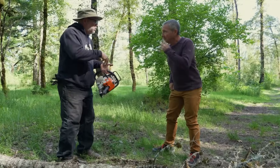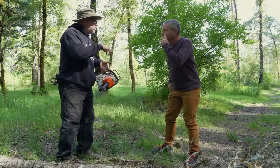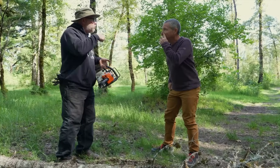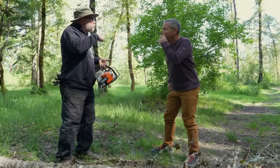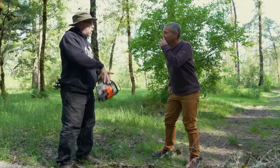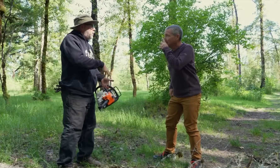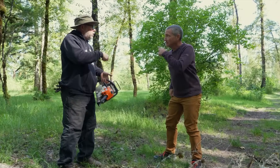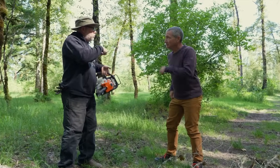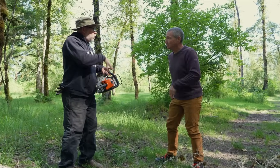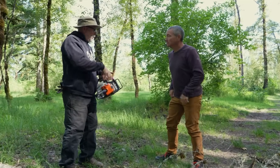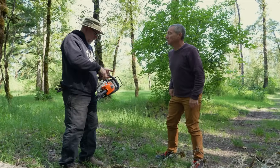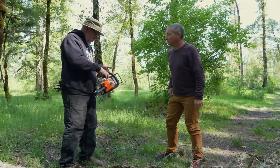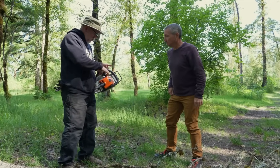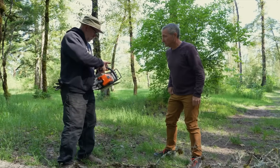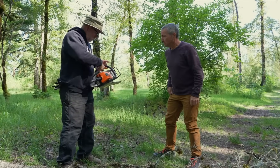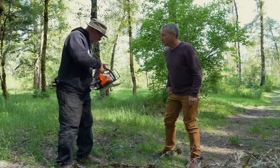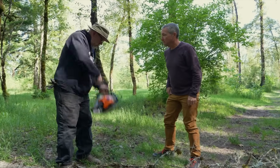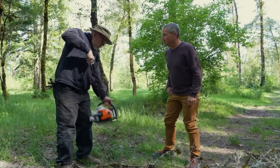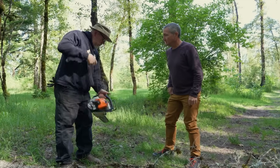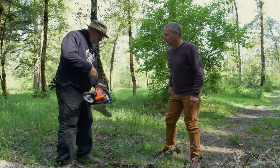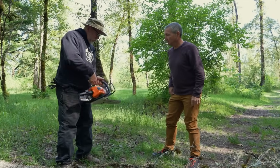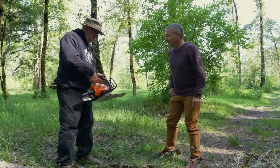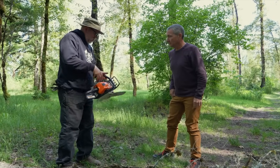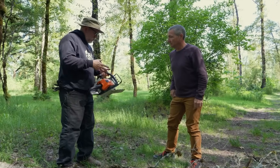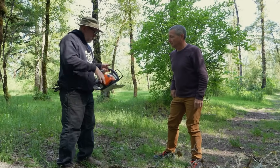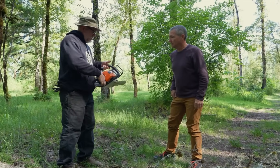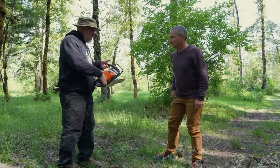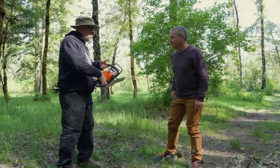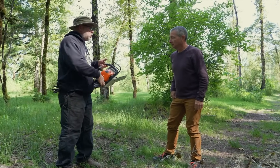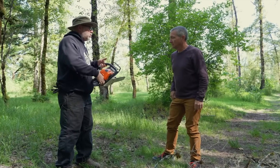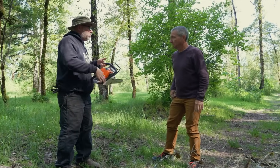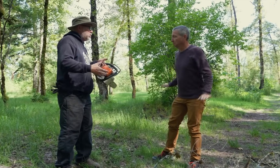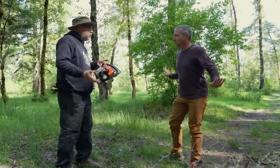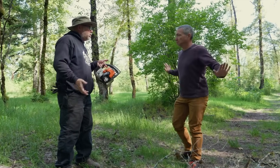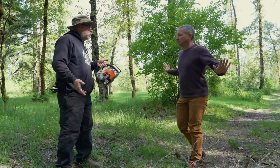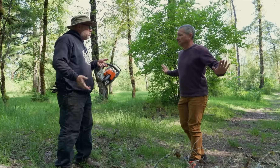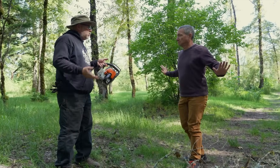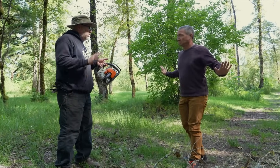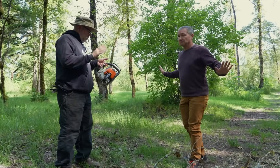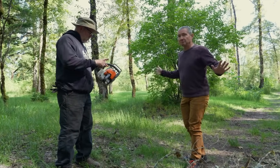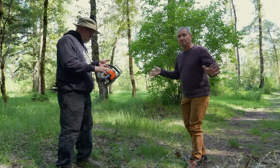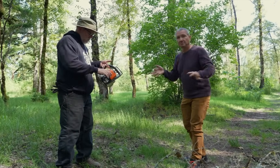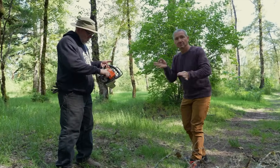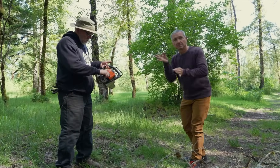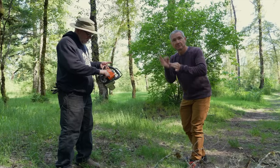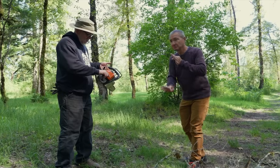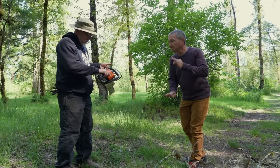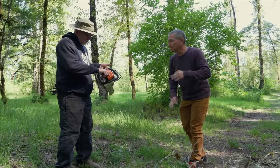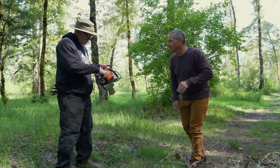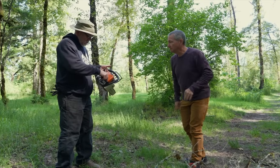You have to release this to start it. Very simple!